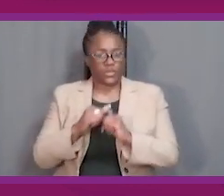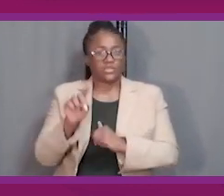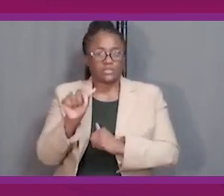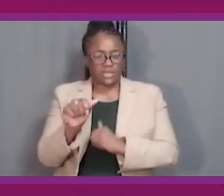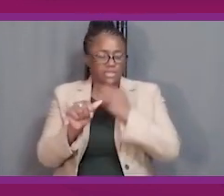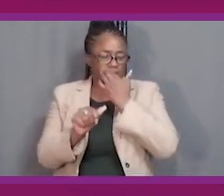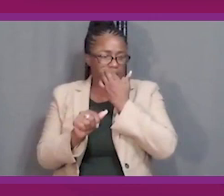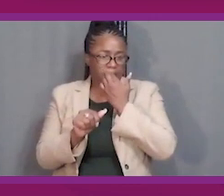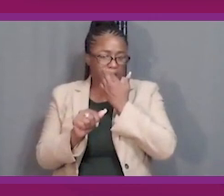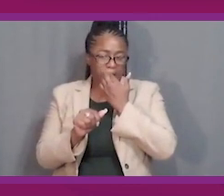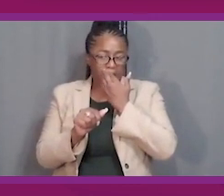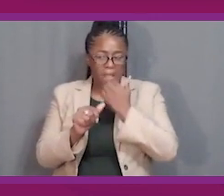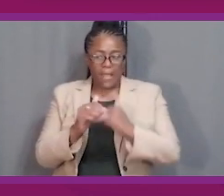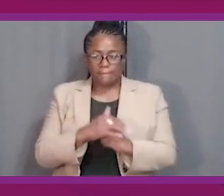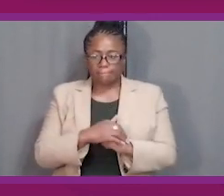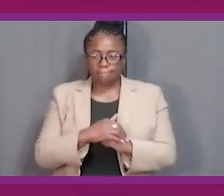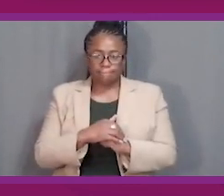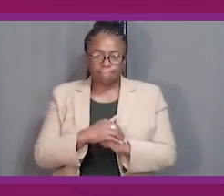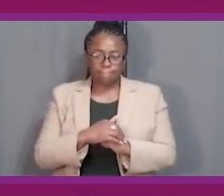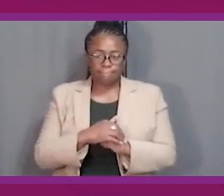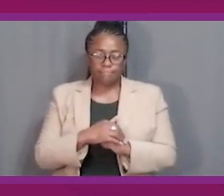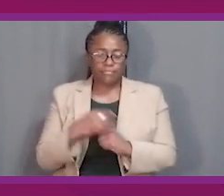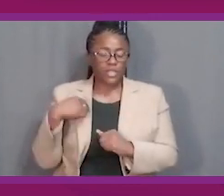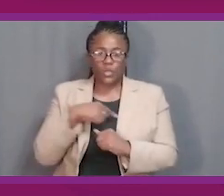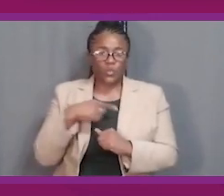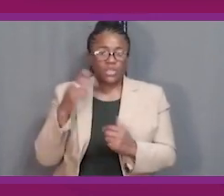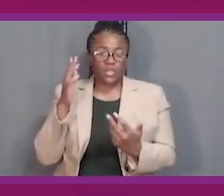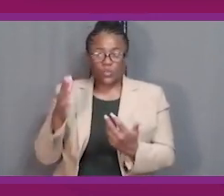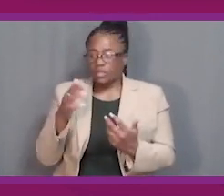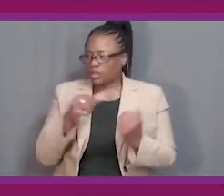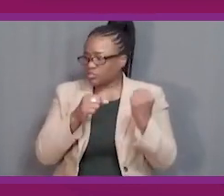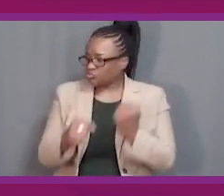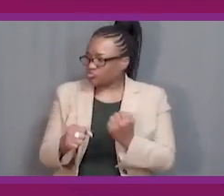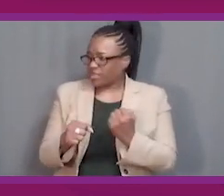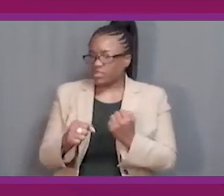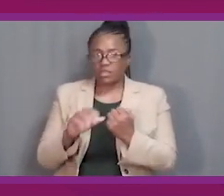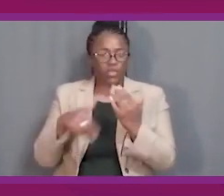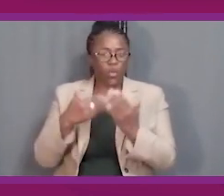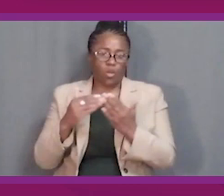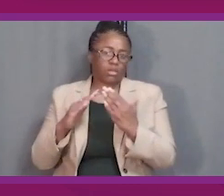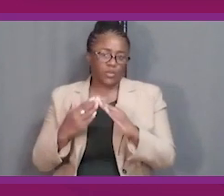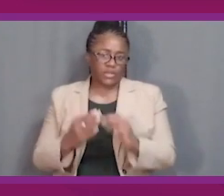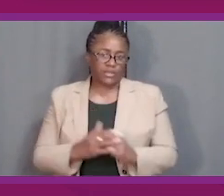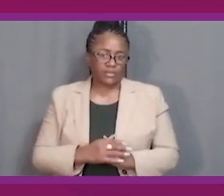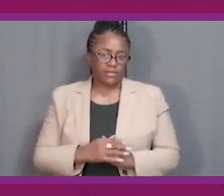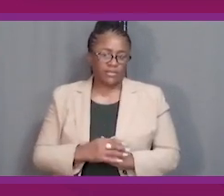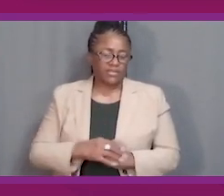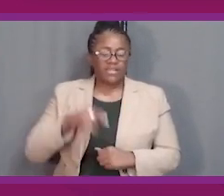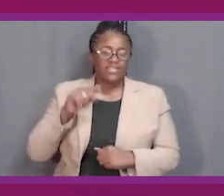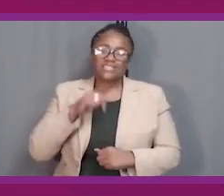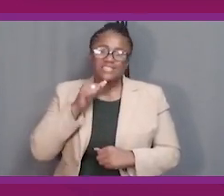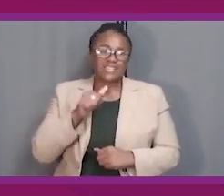the whole community. This is not some sort of sidebar, make things better for disabled people.